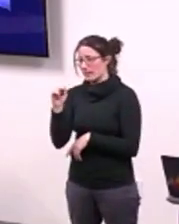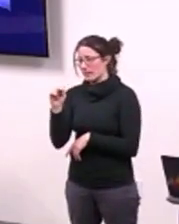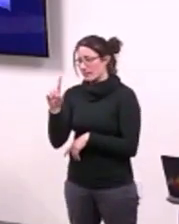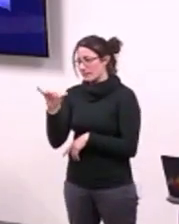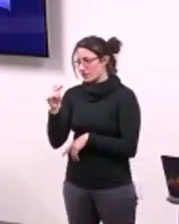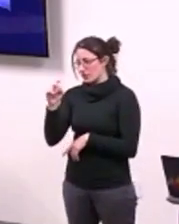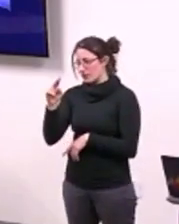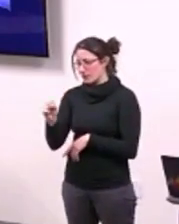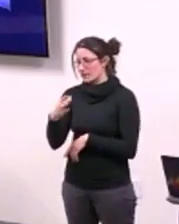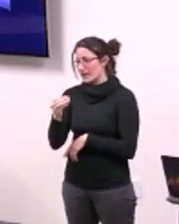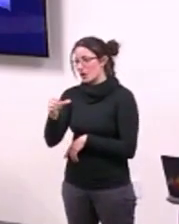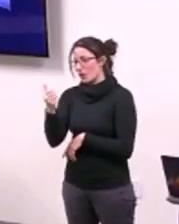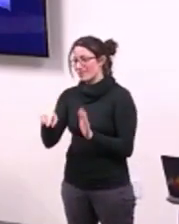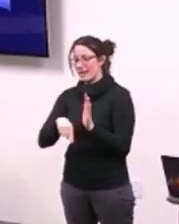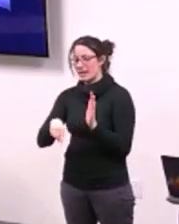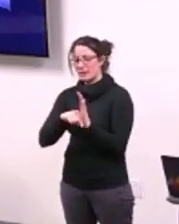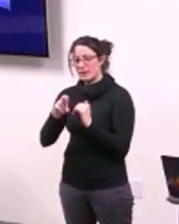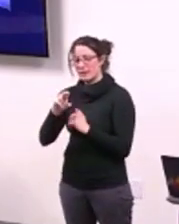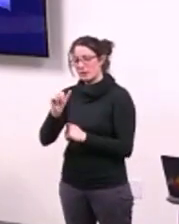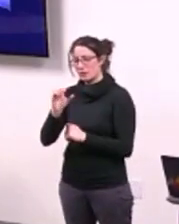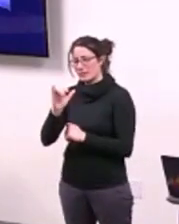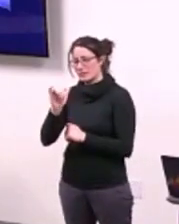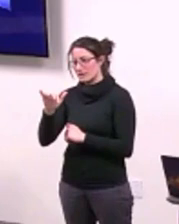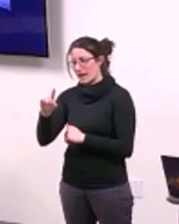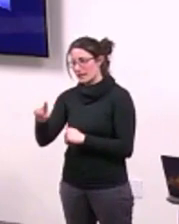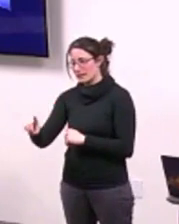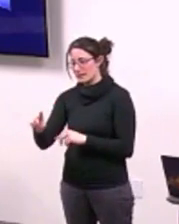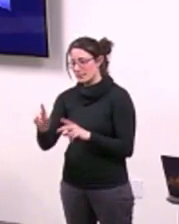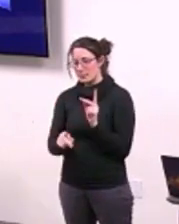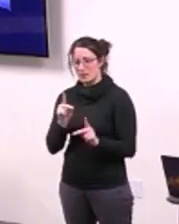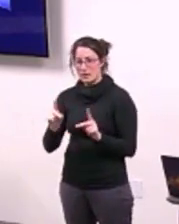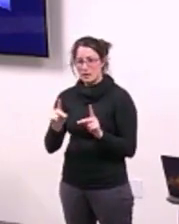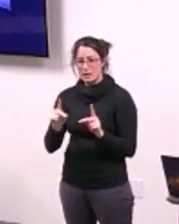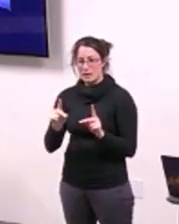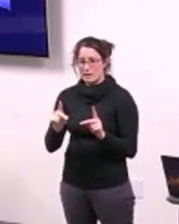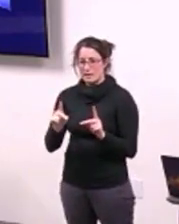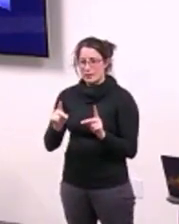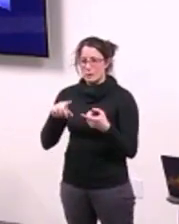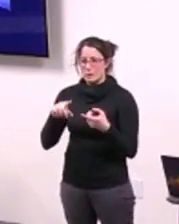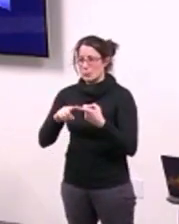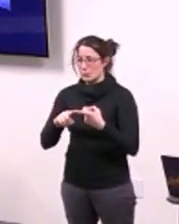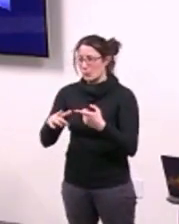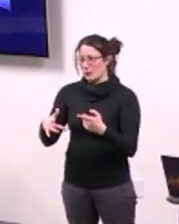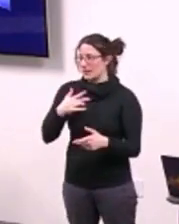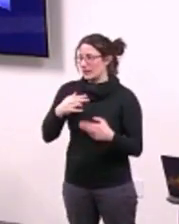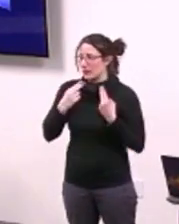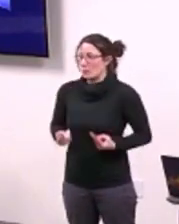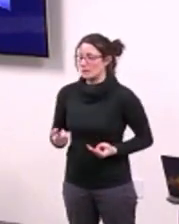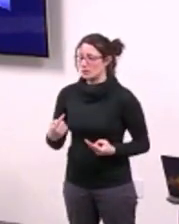to experience humanity? Like to be human? So I'm writing, again, I'm writing another piece.